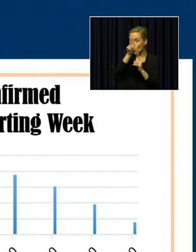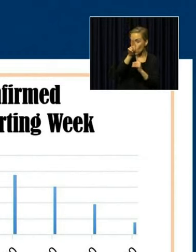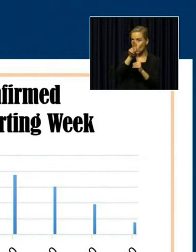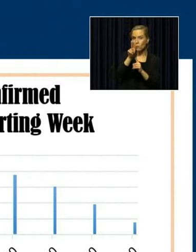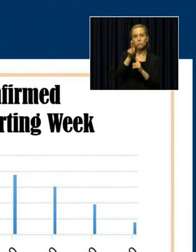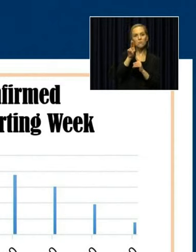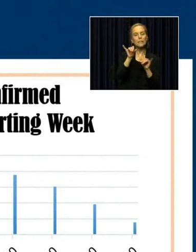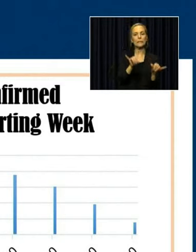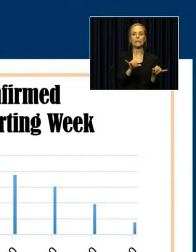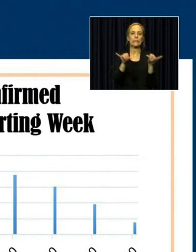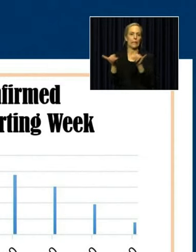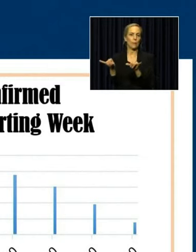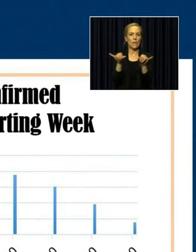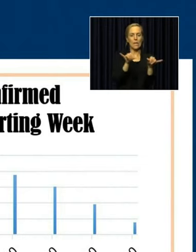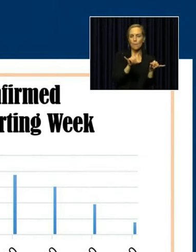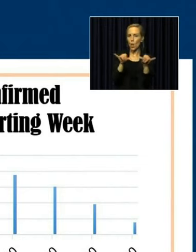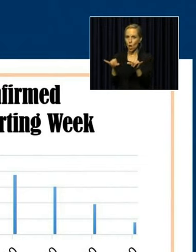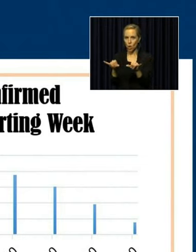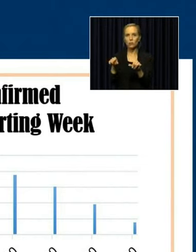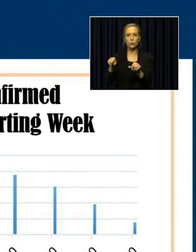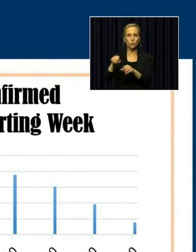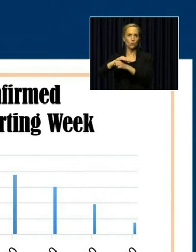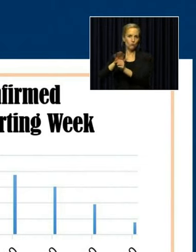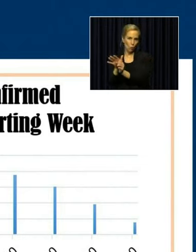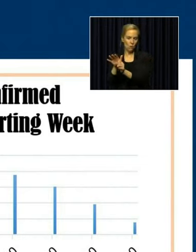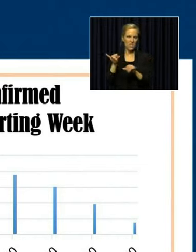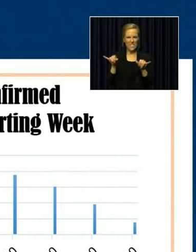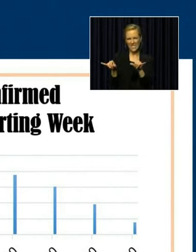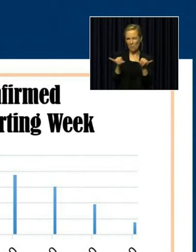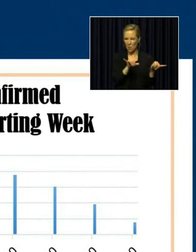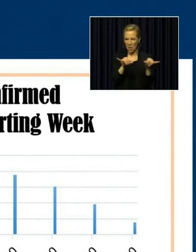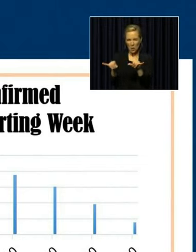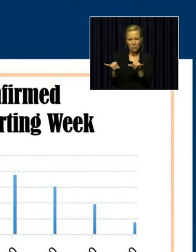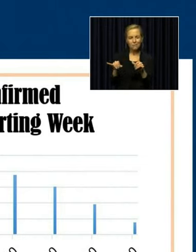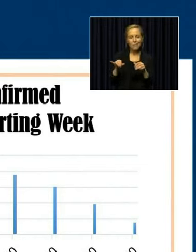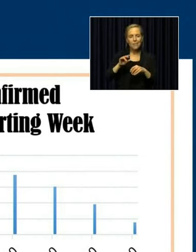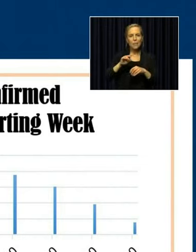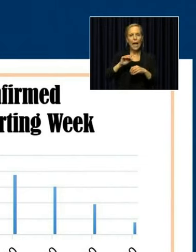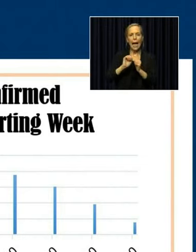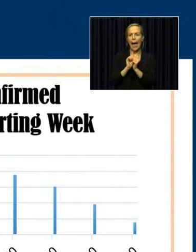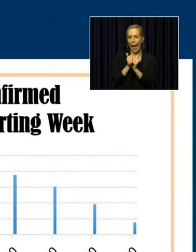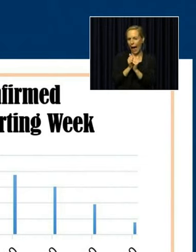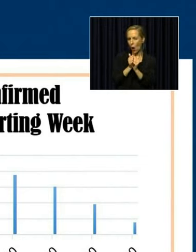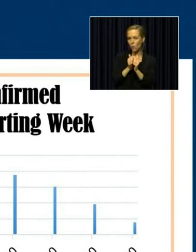NUMBER OF CASES, BUT IF YOU LOOK